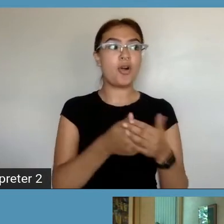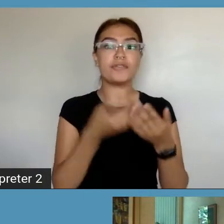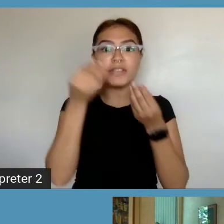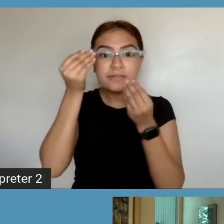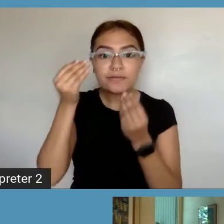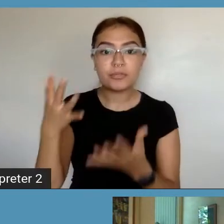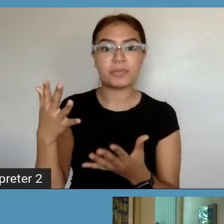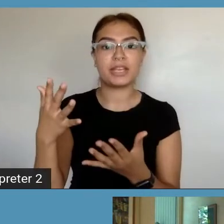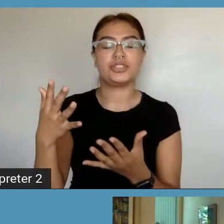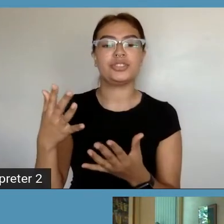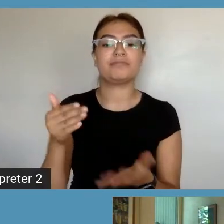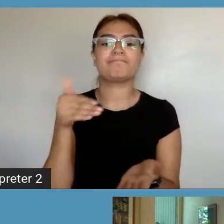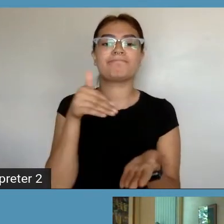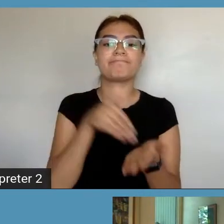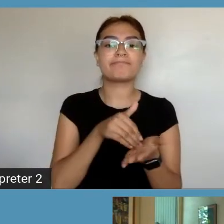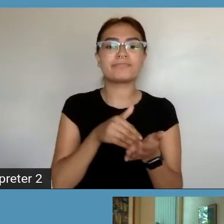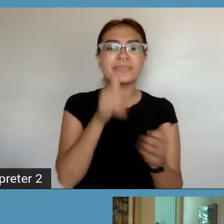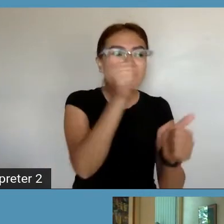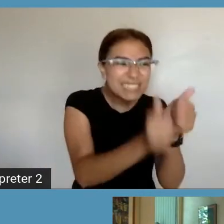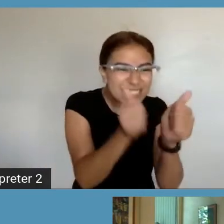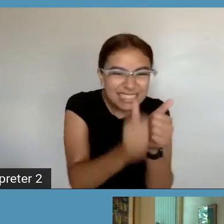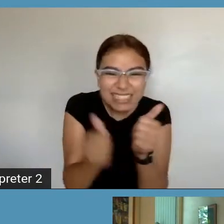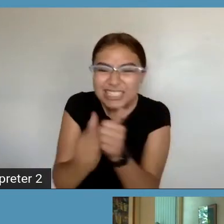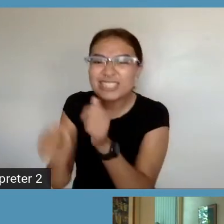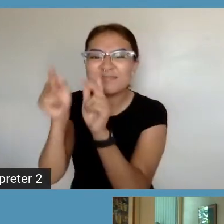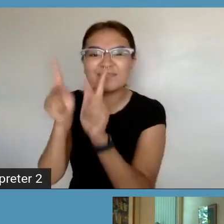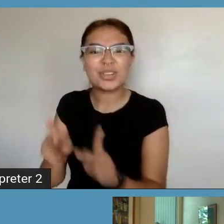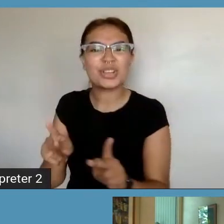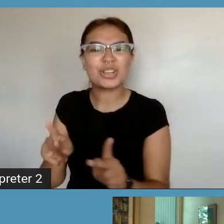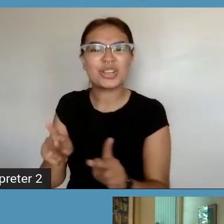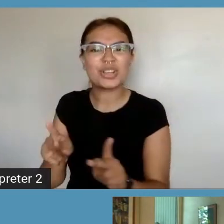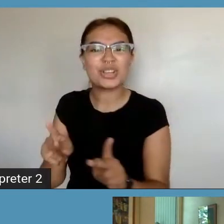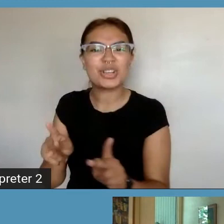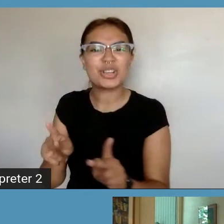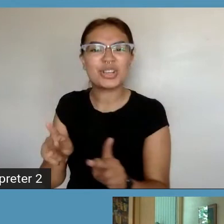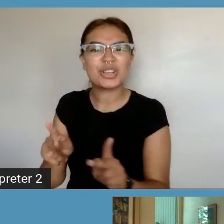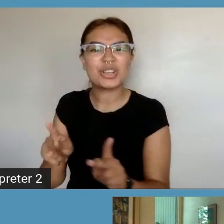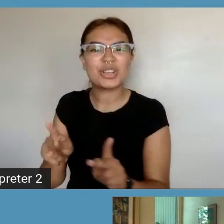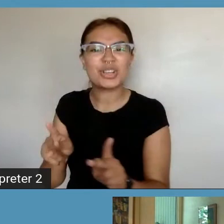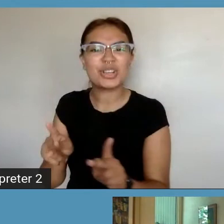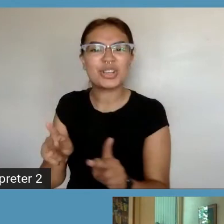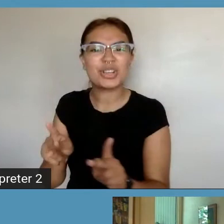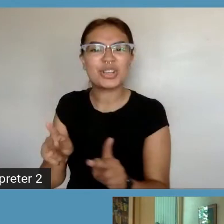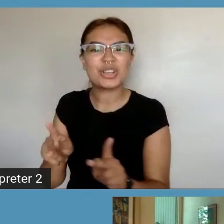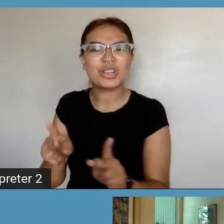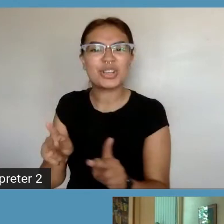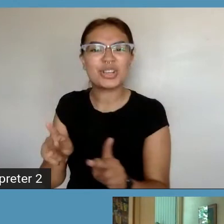every person is able to be his or her and owns historian, the keeper of the story,